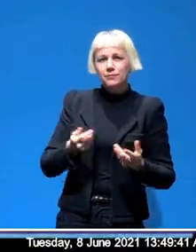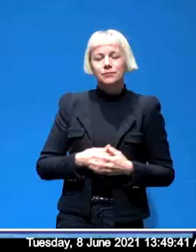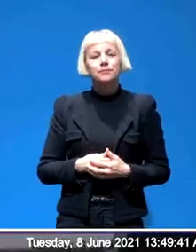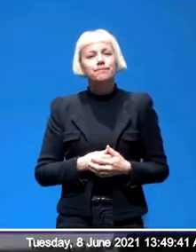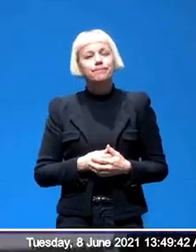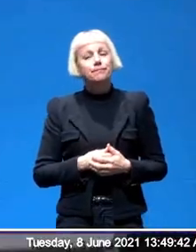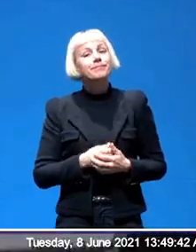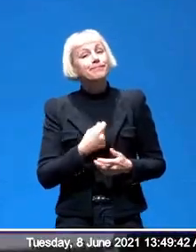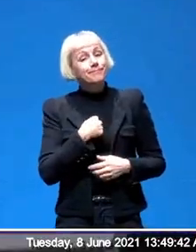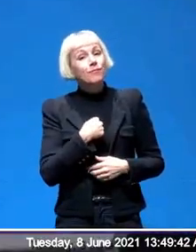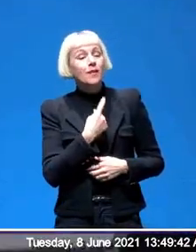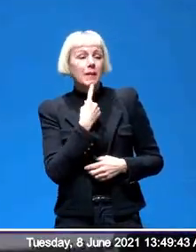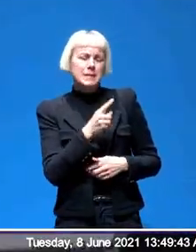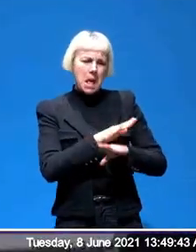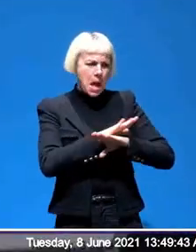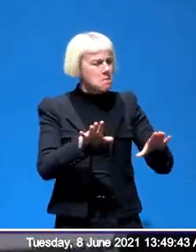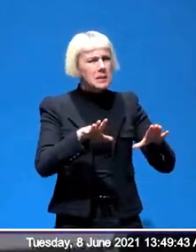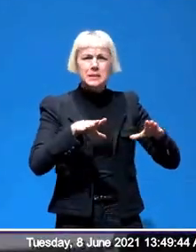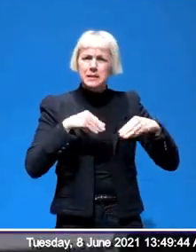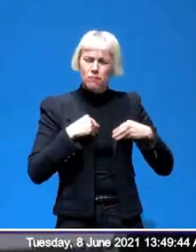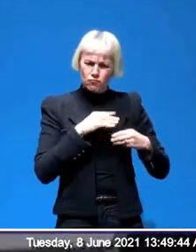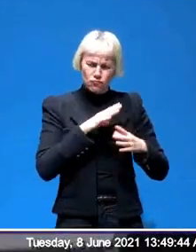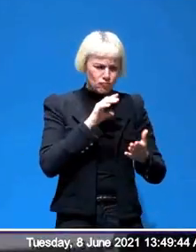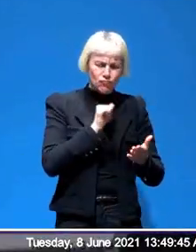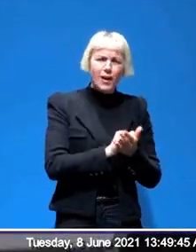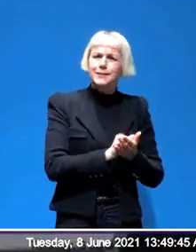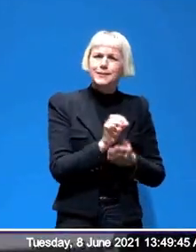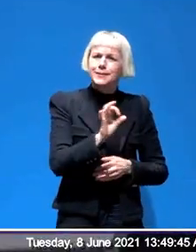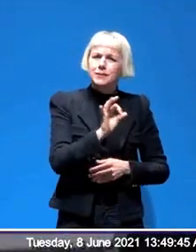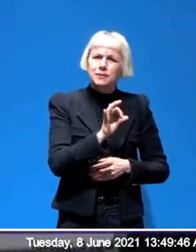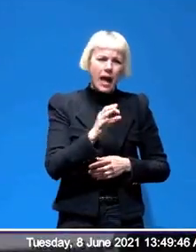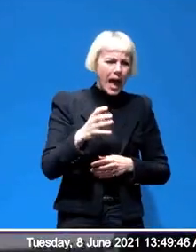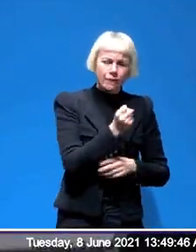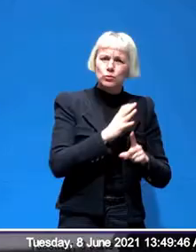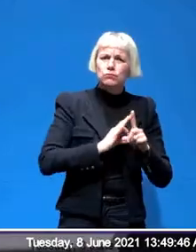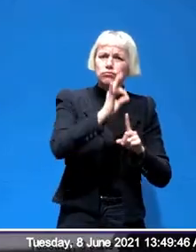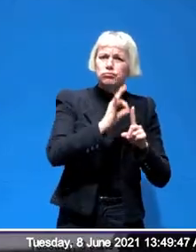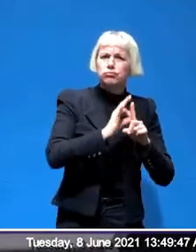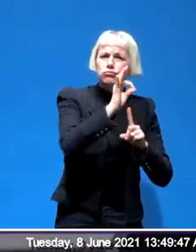That it was unacceptable; that there had to be change; that staff